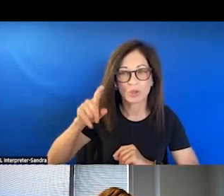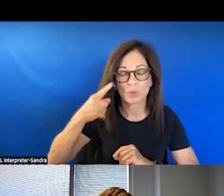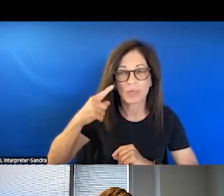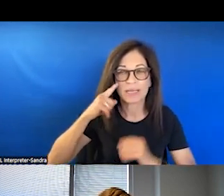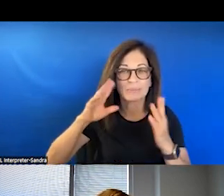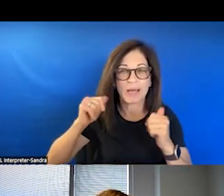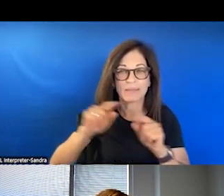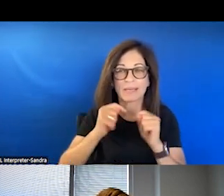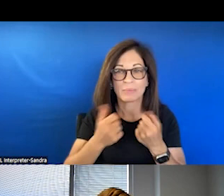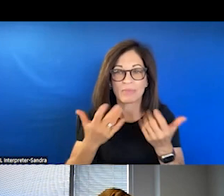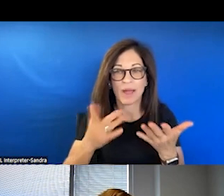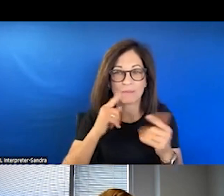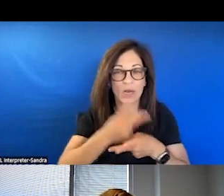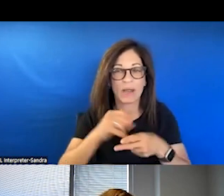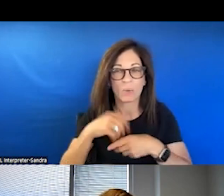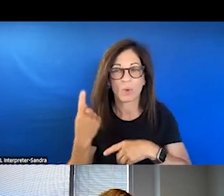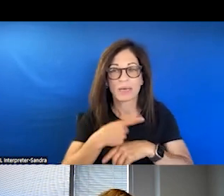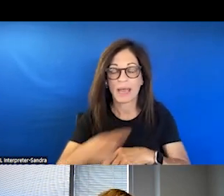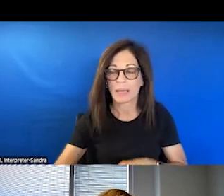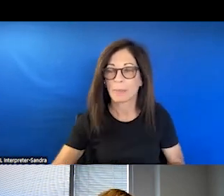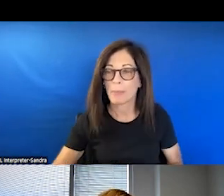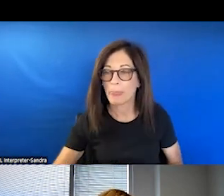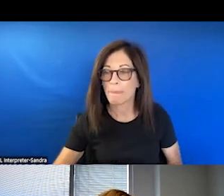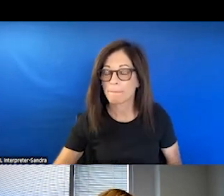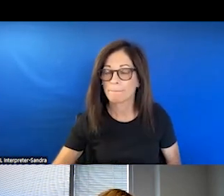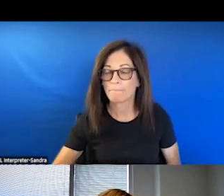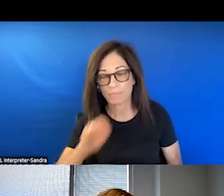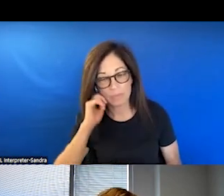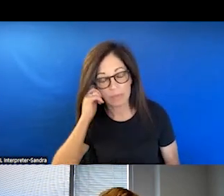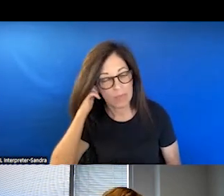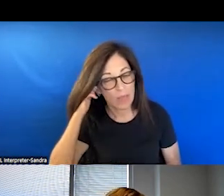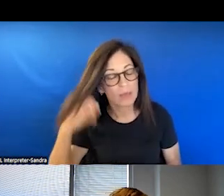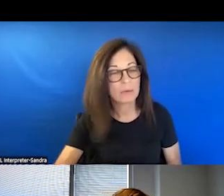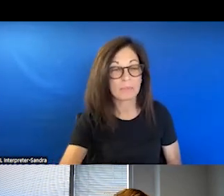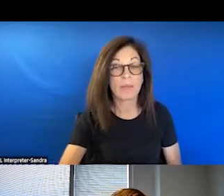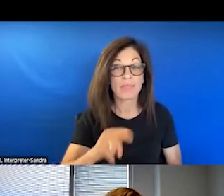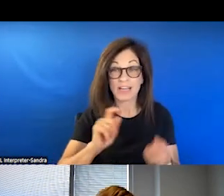FOR, FOR CARE IN A DAY. THAT, THEN CHANGES DOWN BELOW THE PROJECTED NUMBER OF TEAMS. OF CORE,